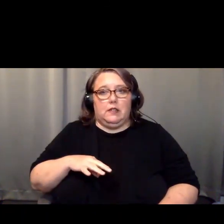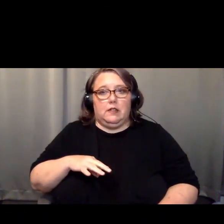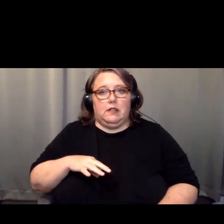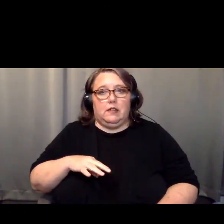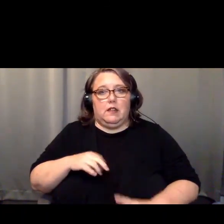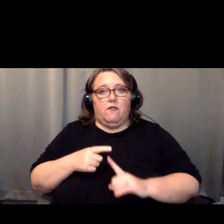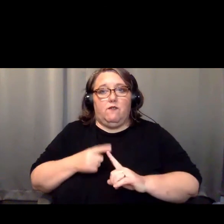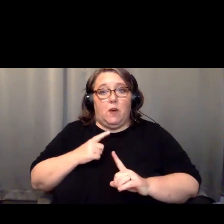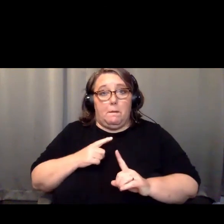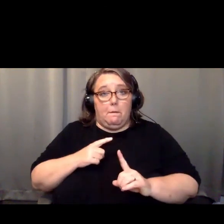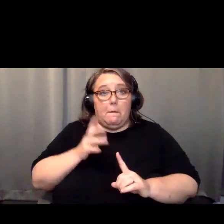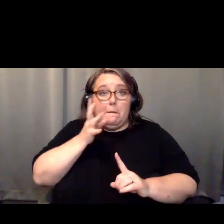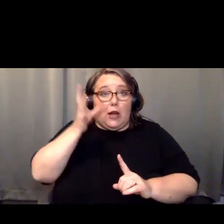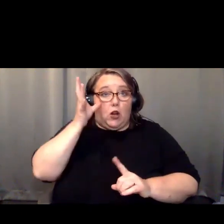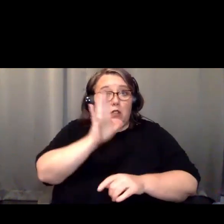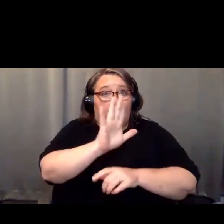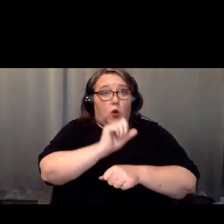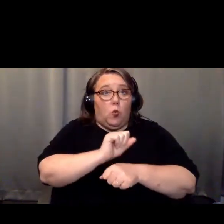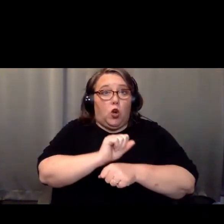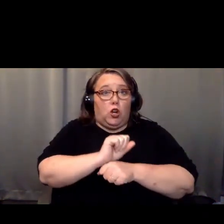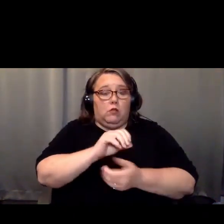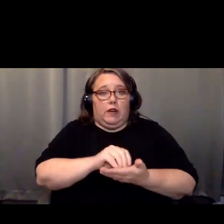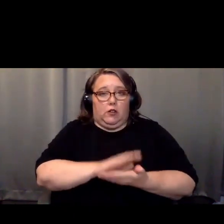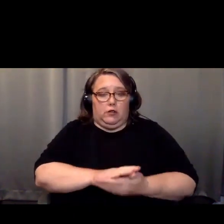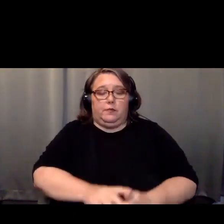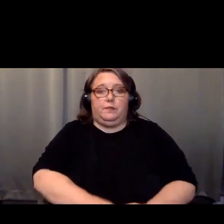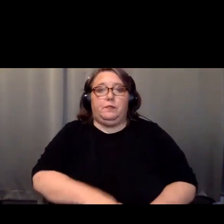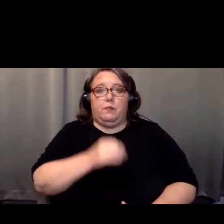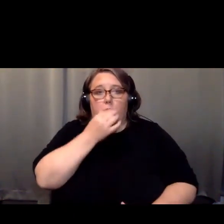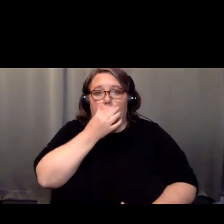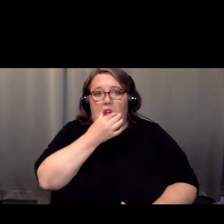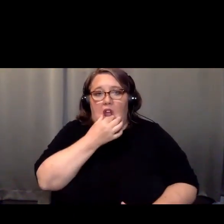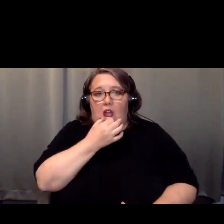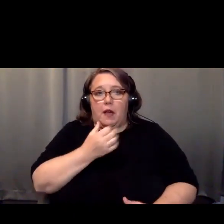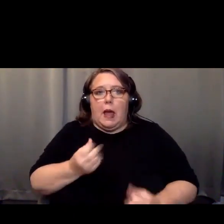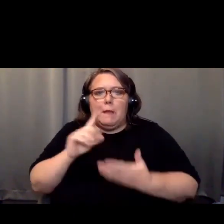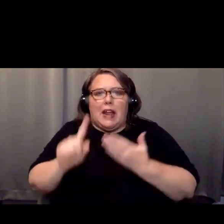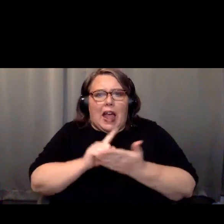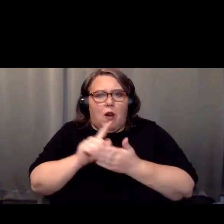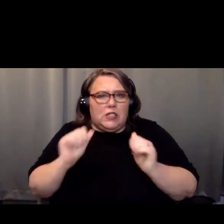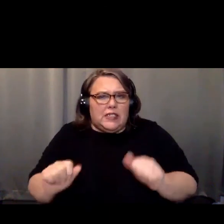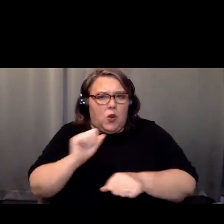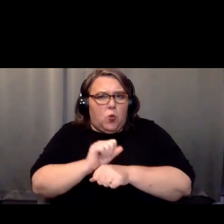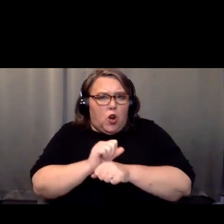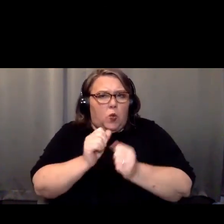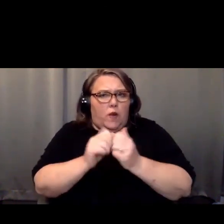under the parent's work record. And in regards to how many hours you can work without SSI lowering your benefit